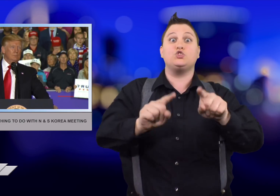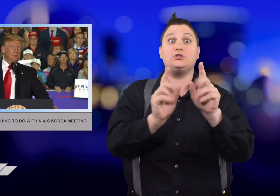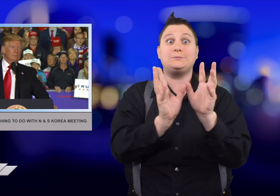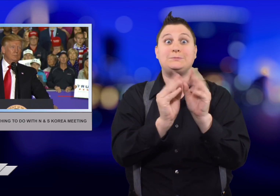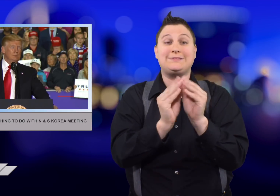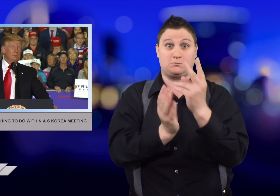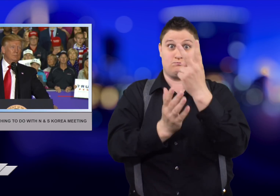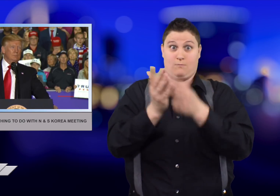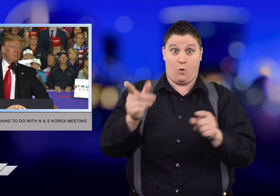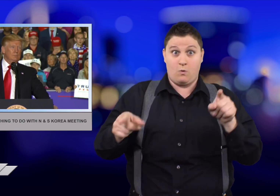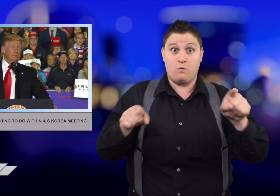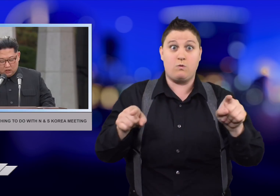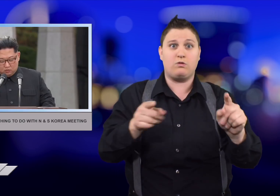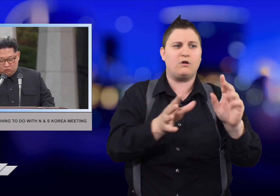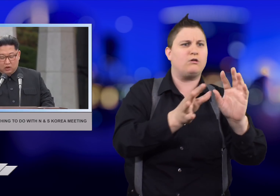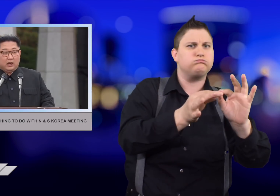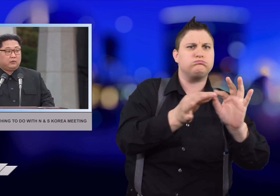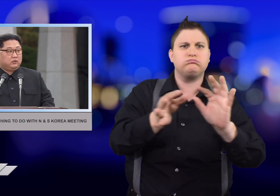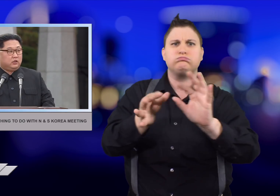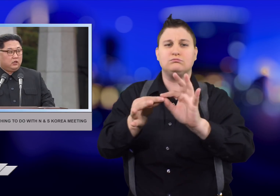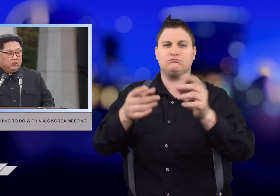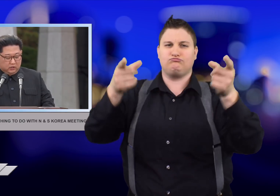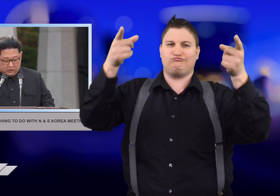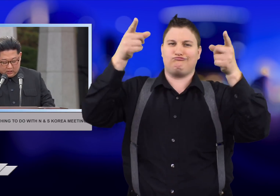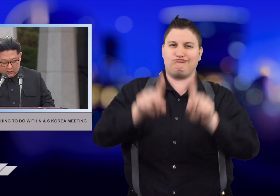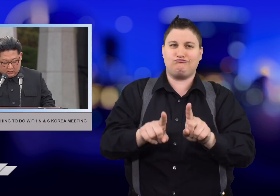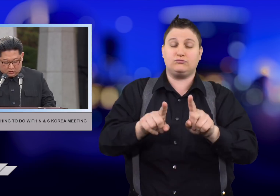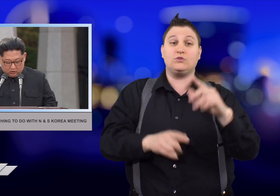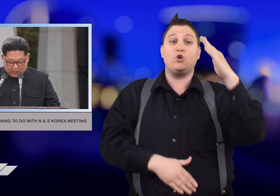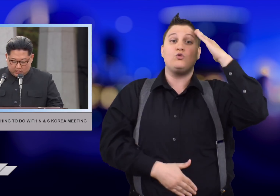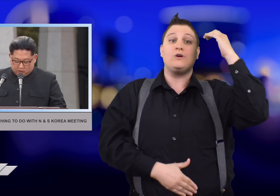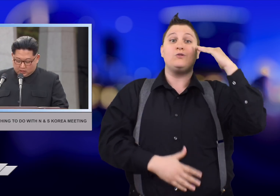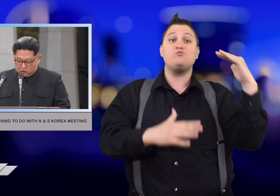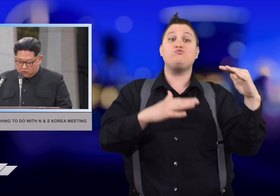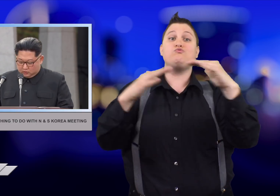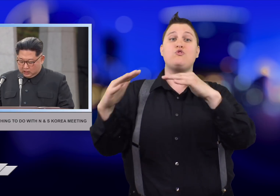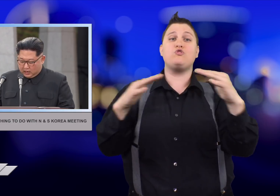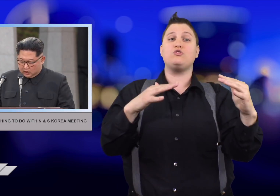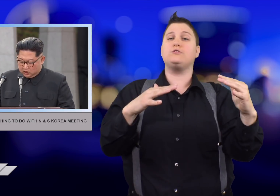During the meeting, both leaders issued a statement calling for an official end to the